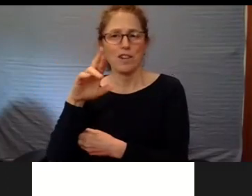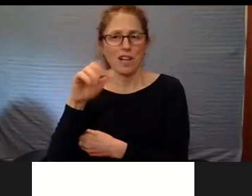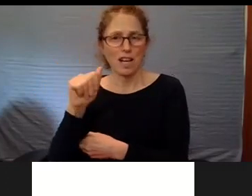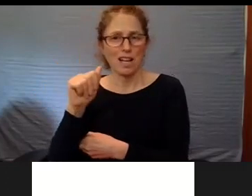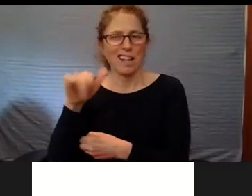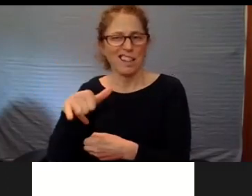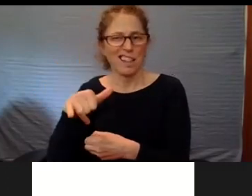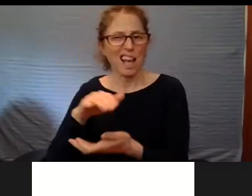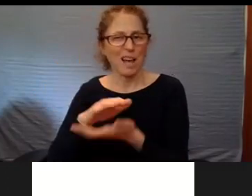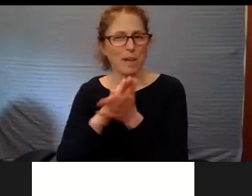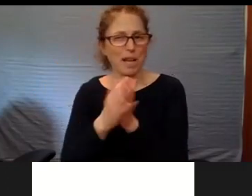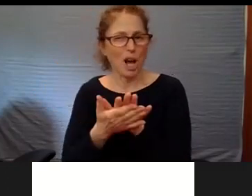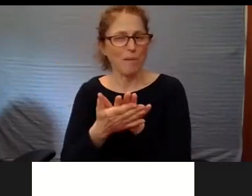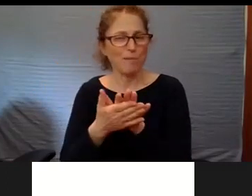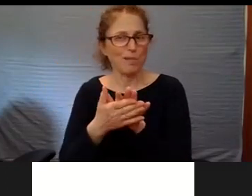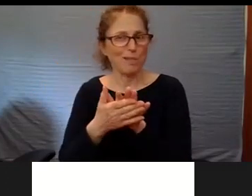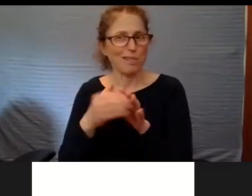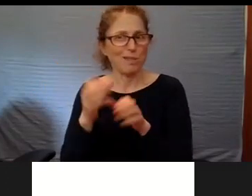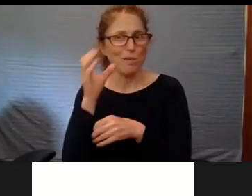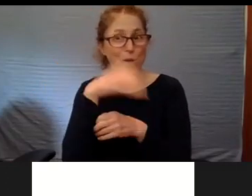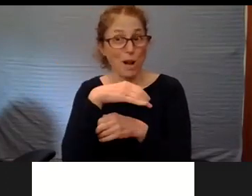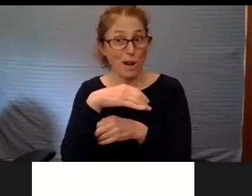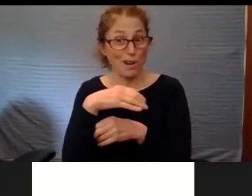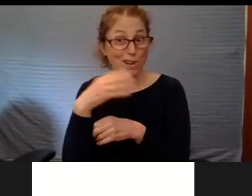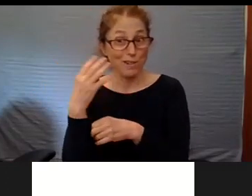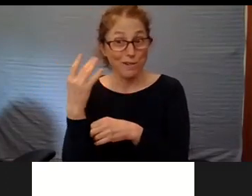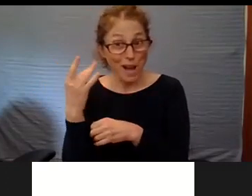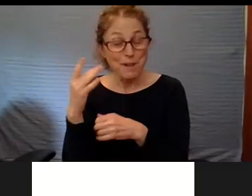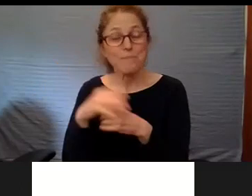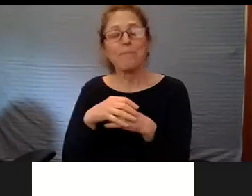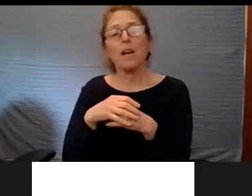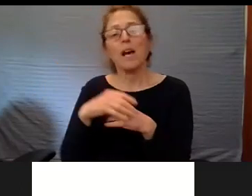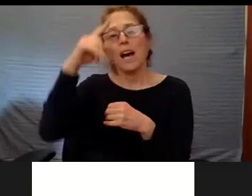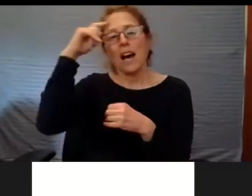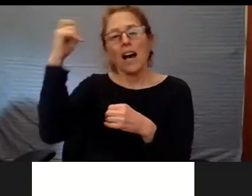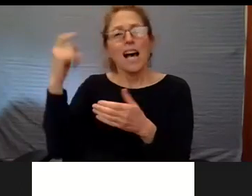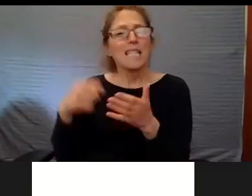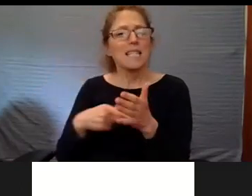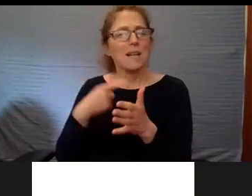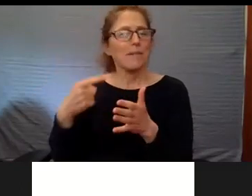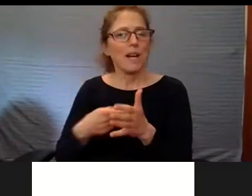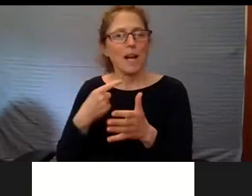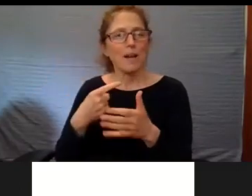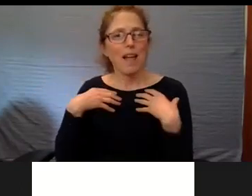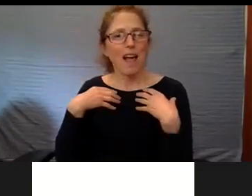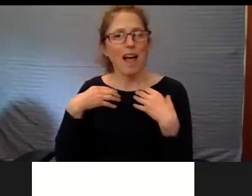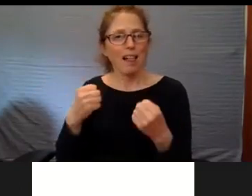this gets tricky because sometimes health criteria